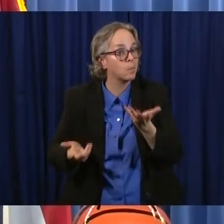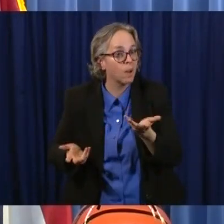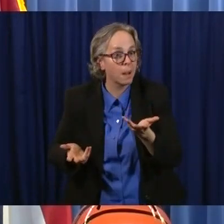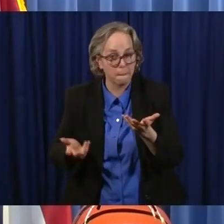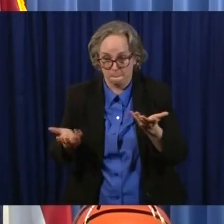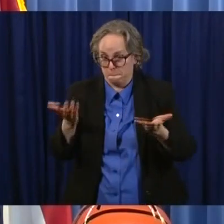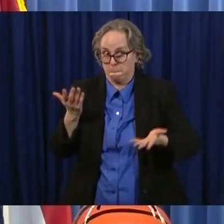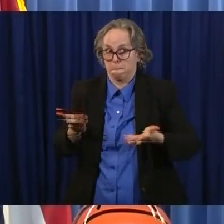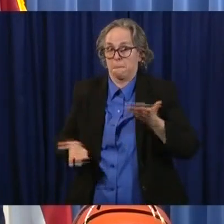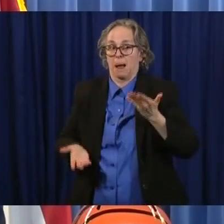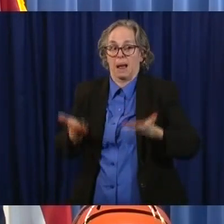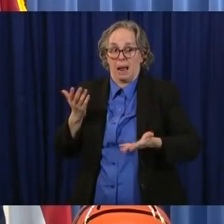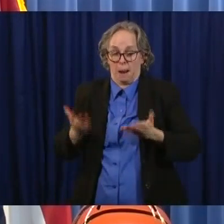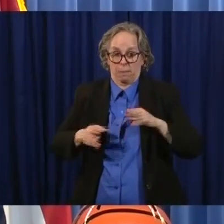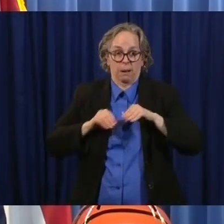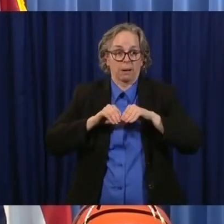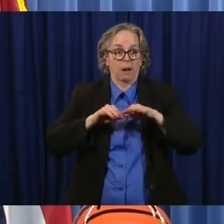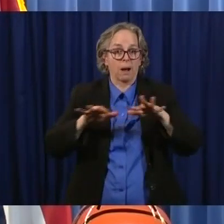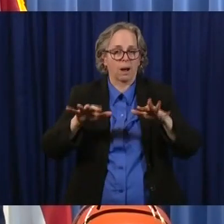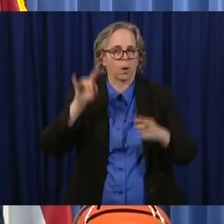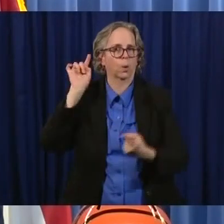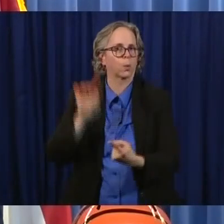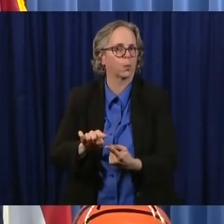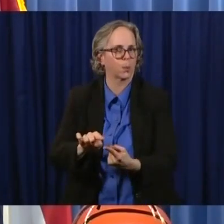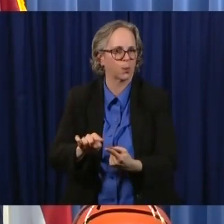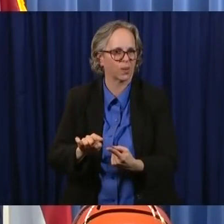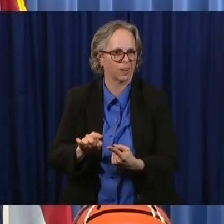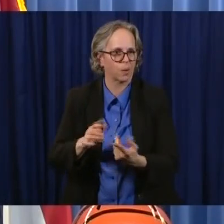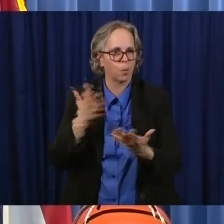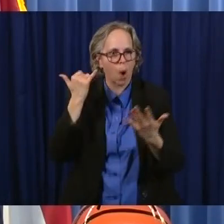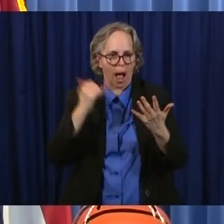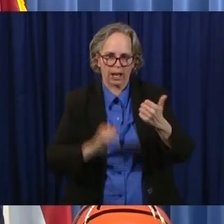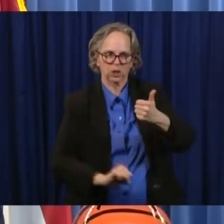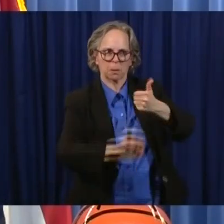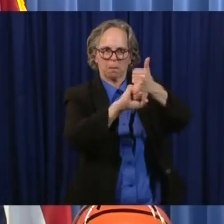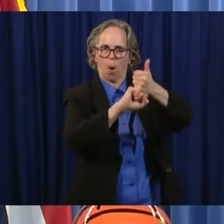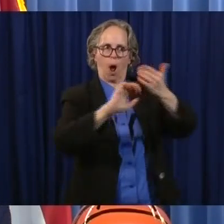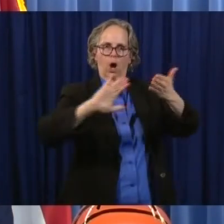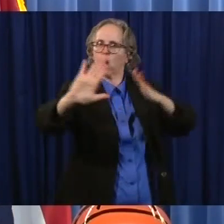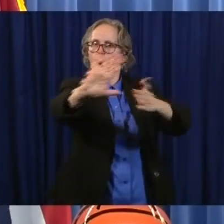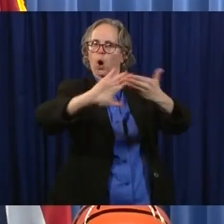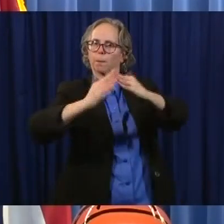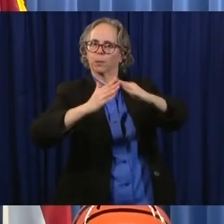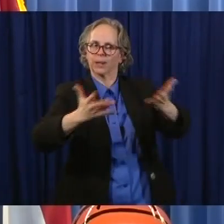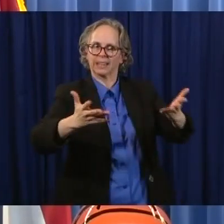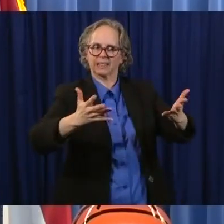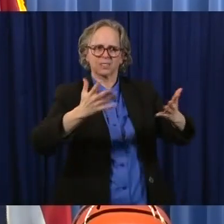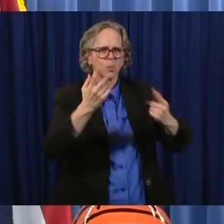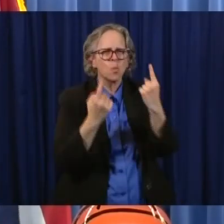PROVIDING THEIR OWN A SHIELD OF PROTECTION FOR THEIR FACE, PLUS YOU HAVE THEM PROTECTING EVERYONE ELSE AT THE SAME TIME. BEING ABLE TO INCREASE THE OVERALL LEVEL OF SUPPORT TO THE